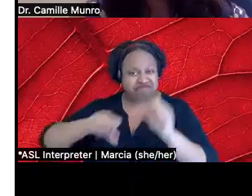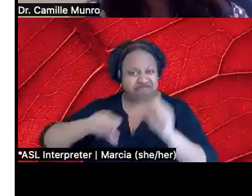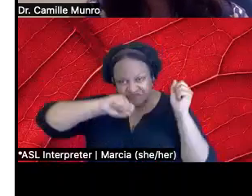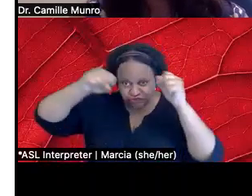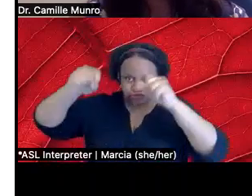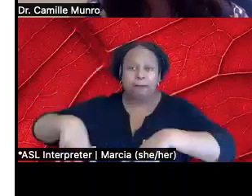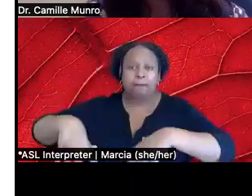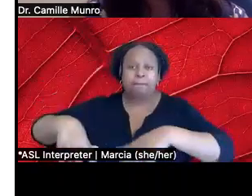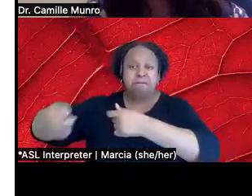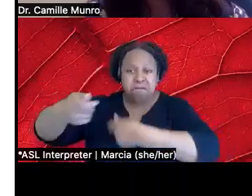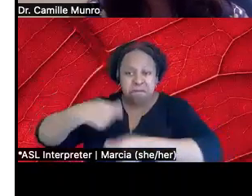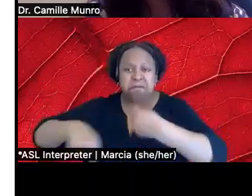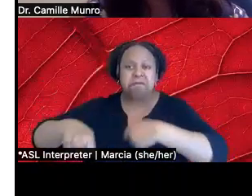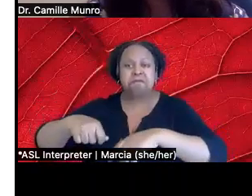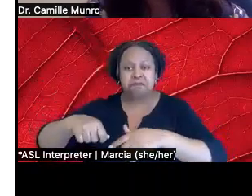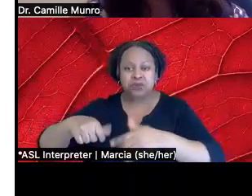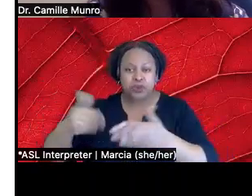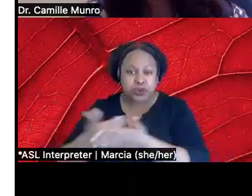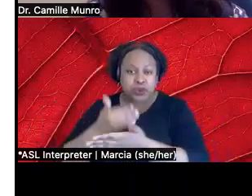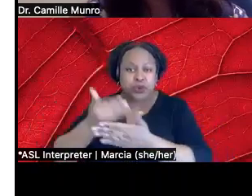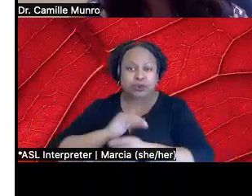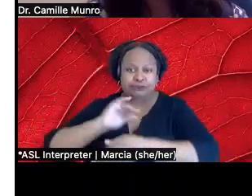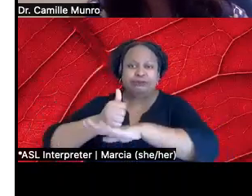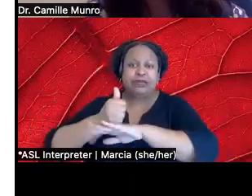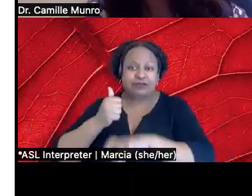I have never been part of a residency matching process,